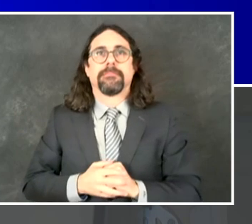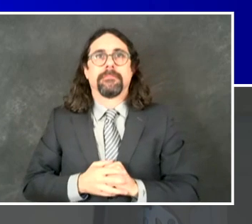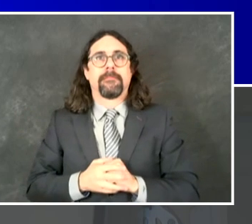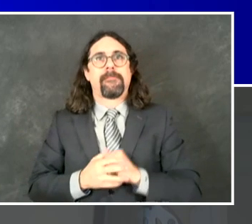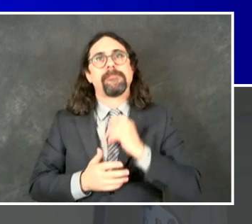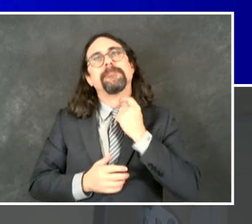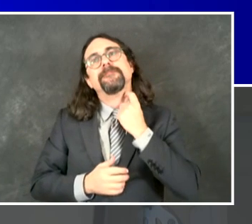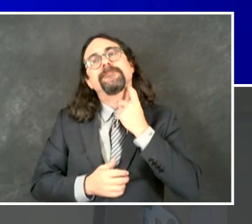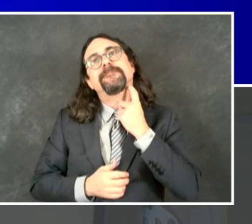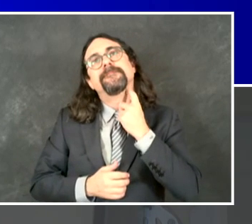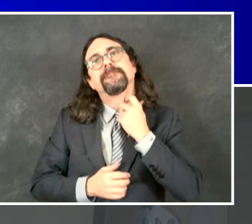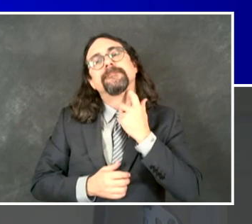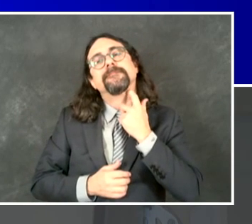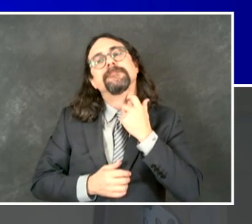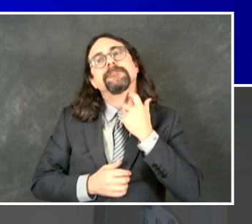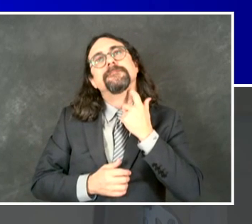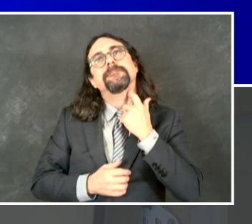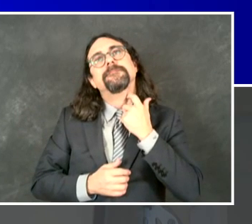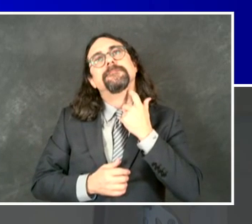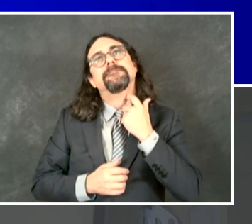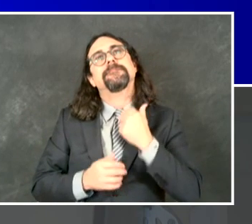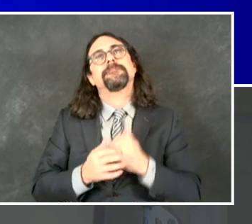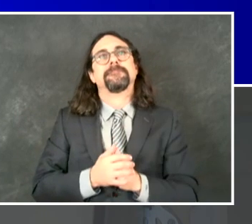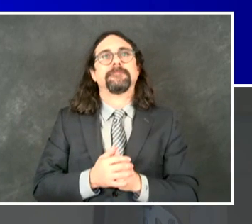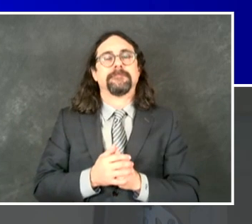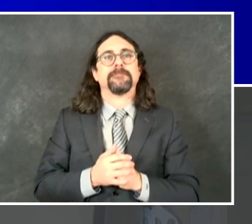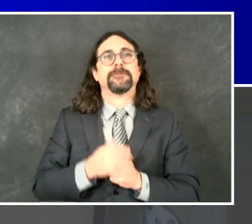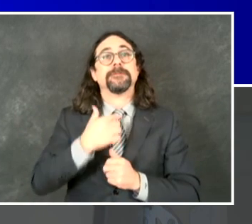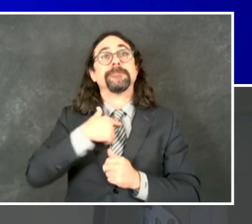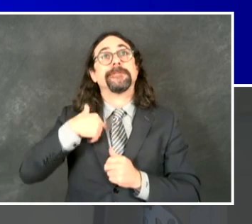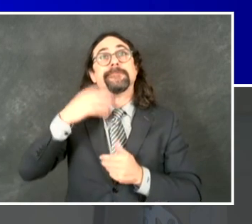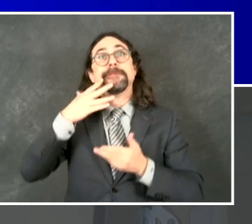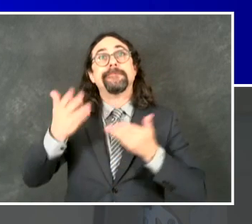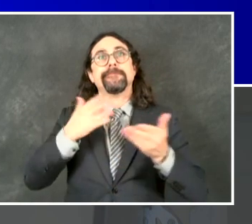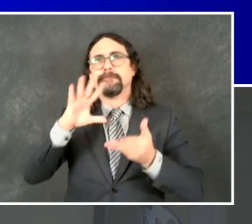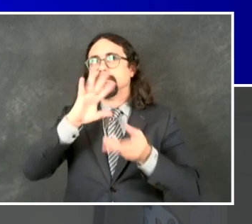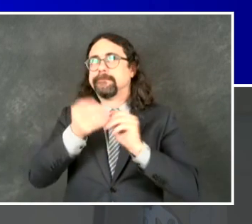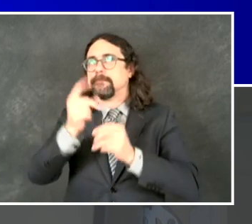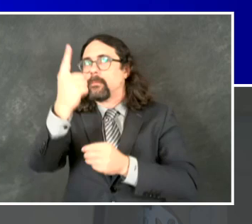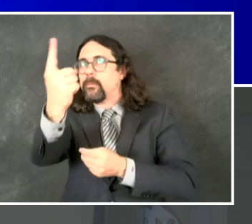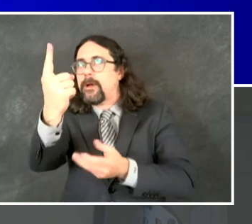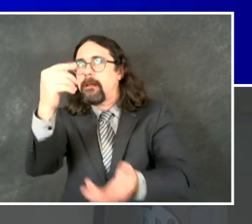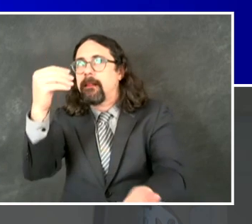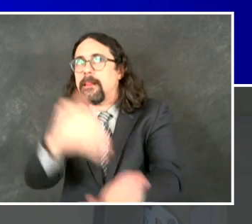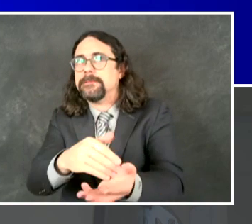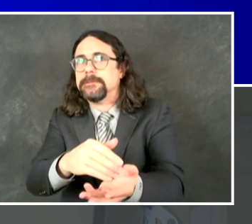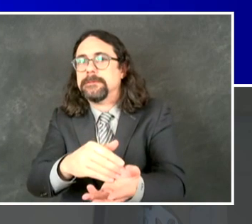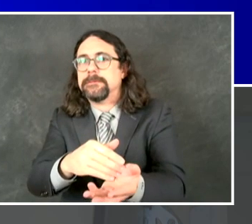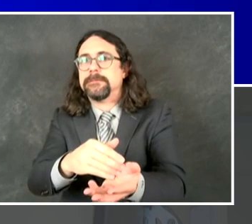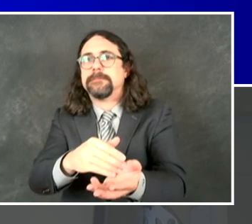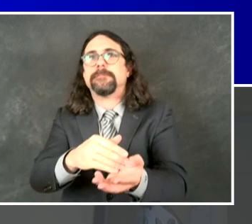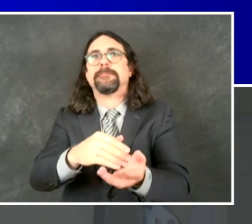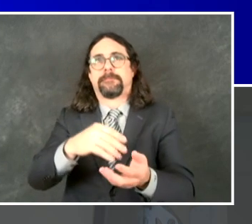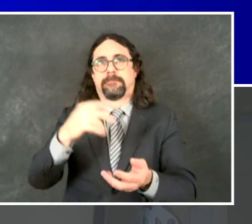THEY WILL BE WORKING WITH ALL THE HLTEAH CARE PERSNONEL AELRADY, AND PEOPLE WE WILL TRAIN FROM A VARIETY OF CITY AGENCIES TO